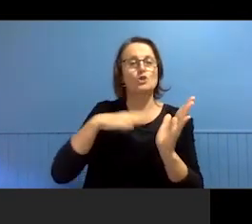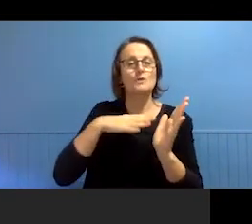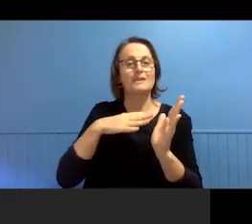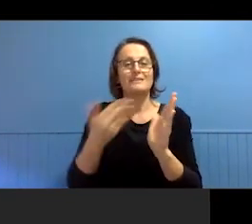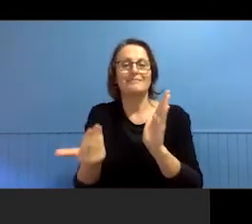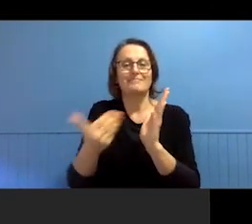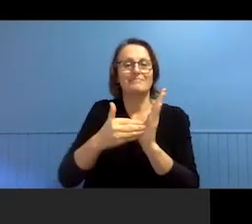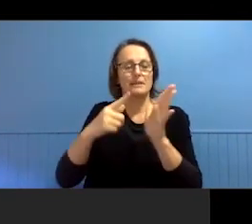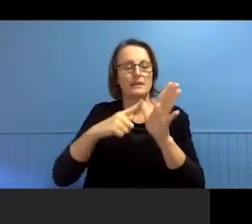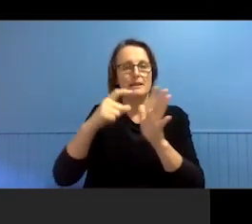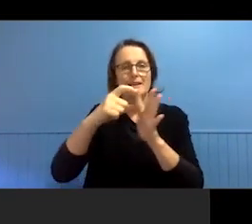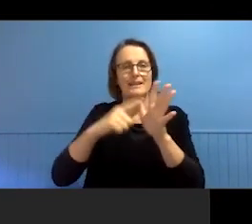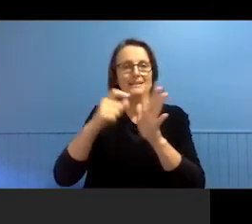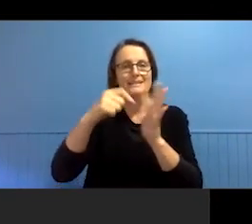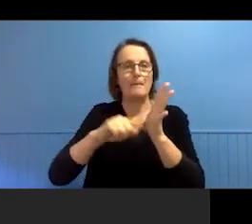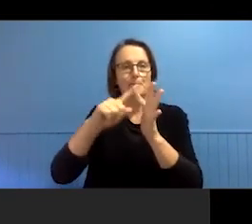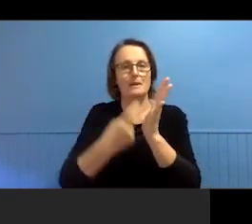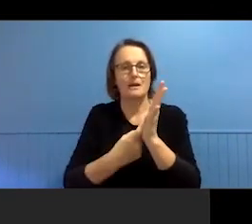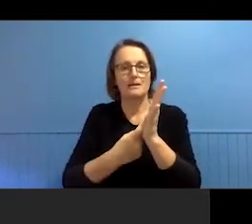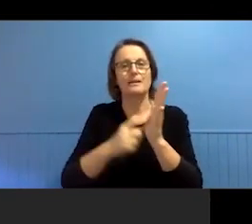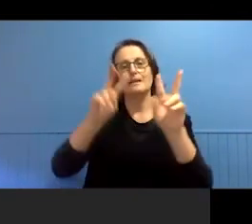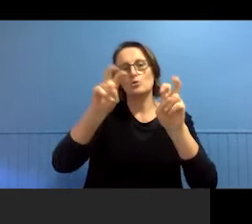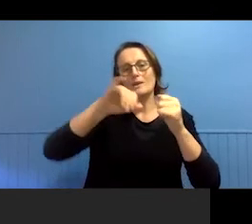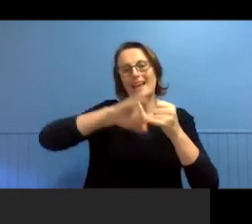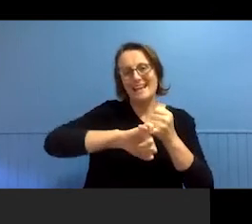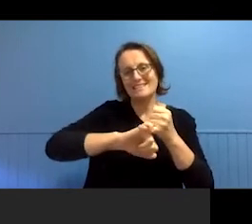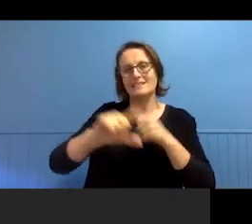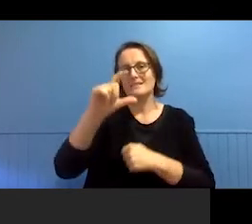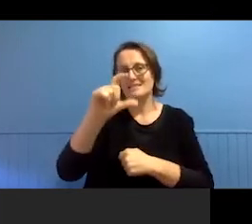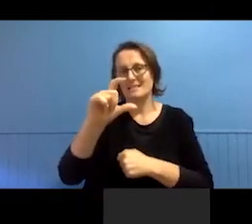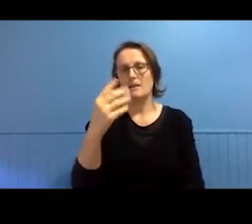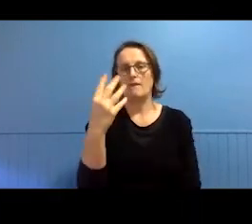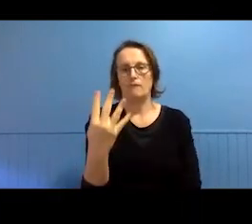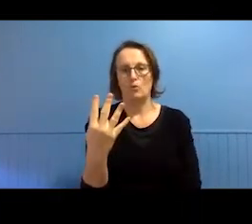plug into the phone called an SC4. Make sure you look at that one as